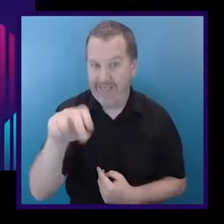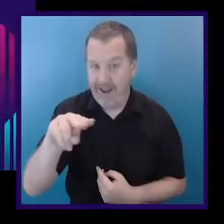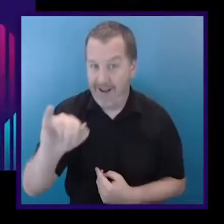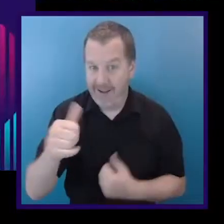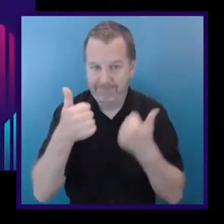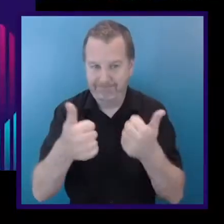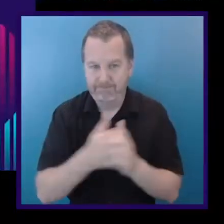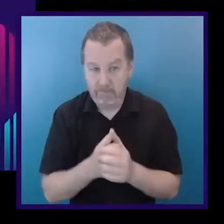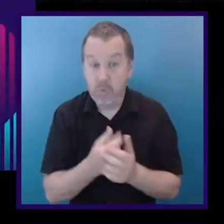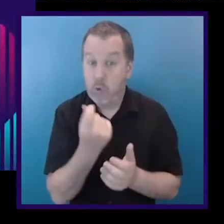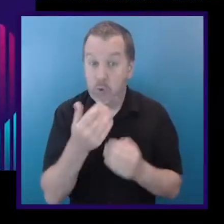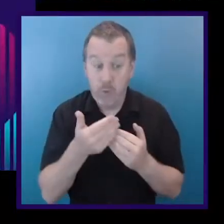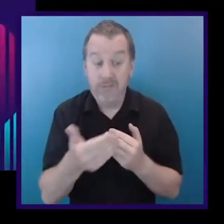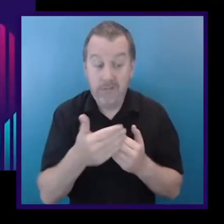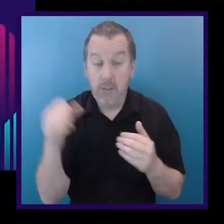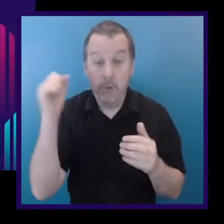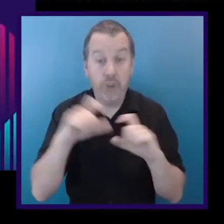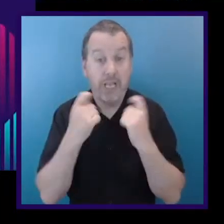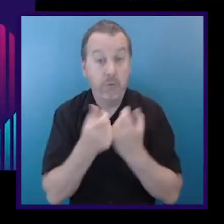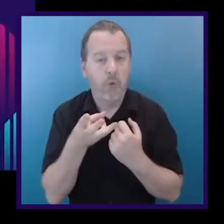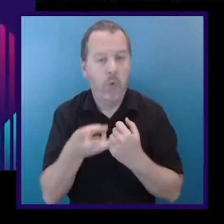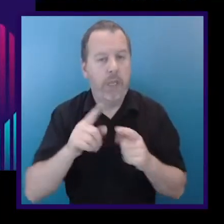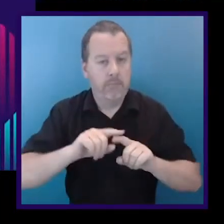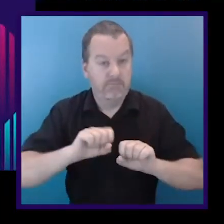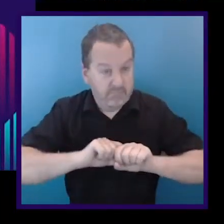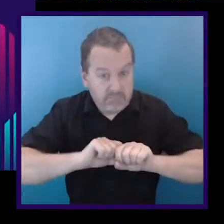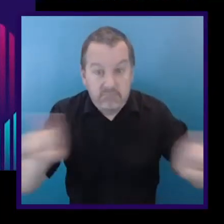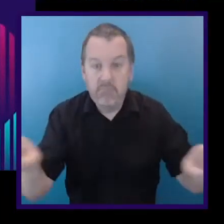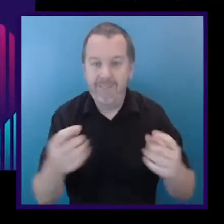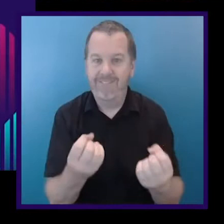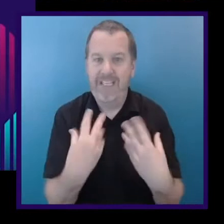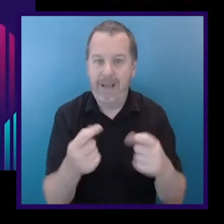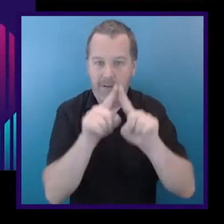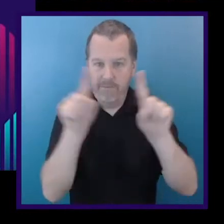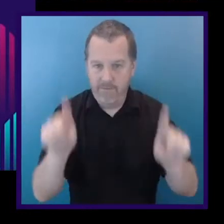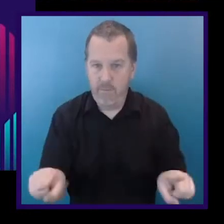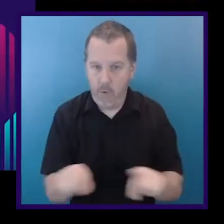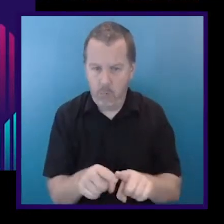In the next couple of days, the British Council is going to send you out a feedback form.